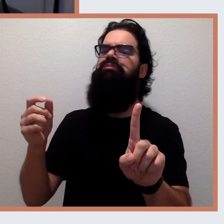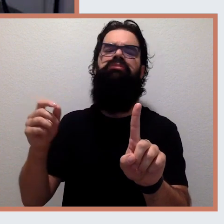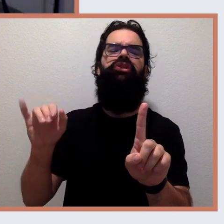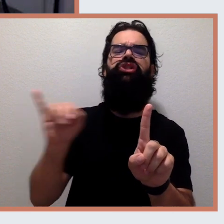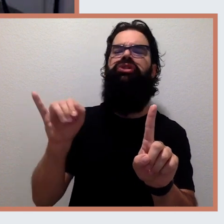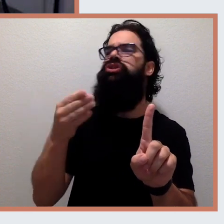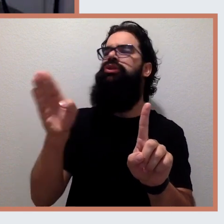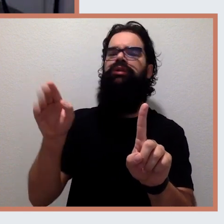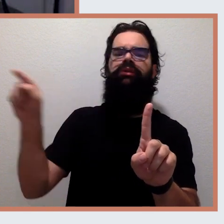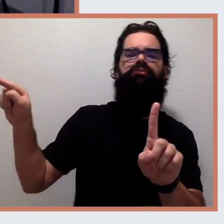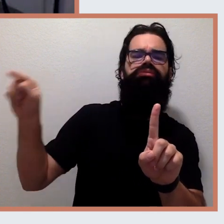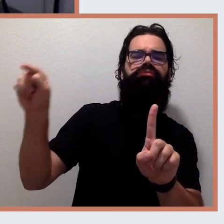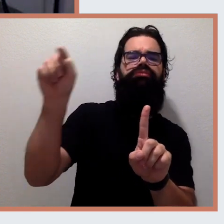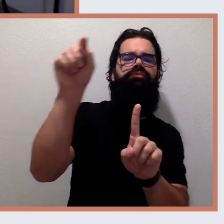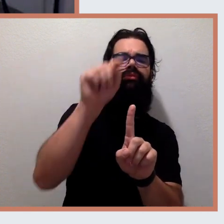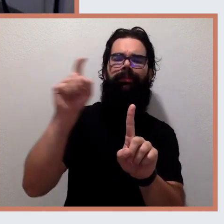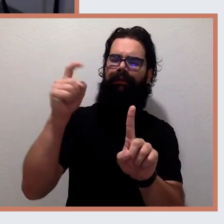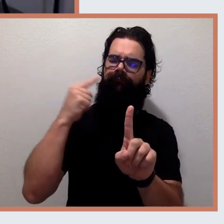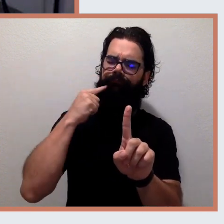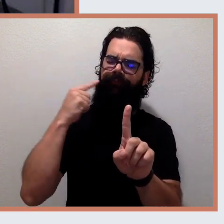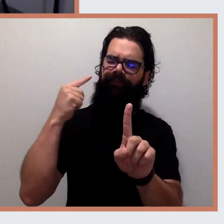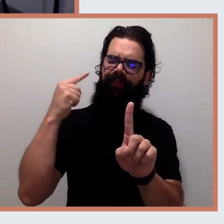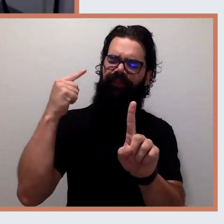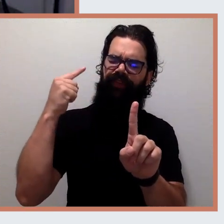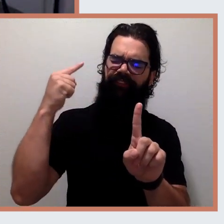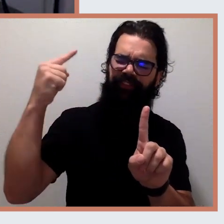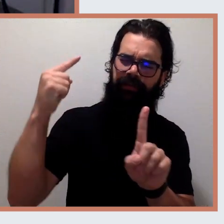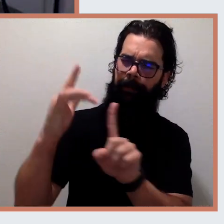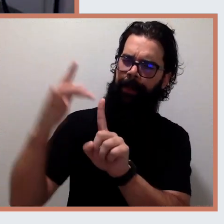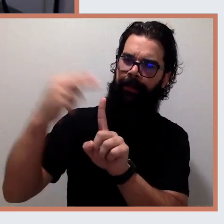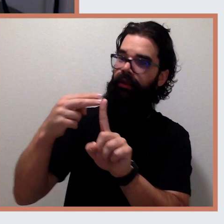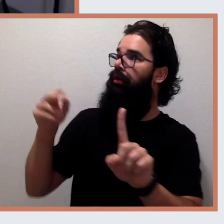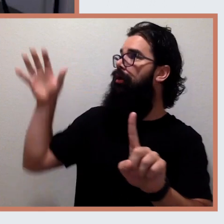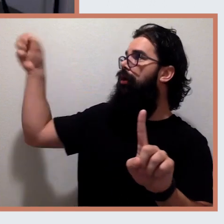or a deaf co-lead off another name. It's just in the indie world, and just the way people are in this industry,